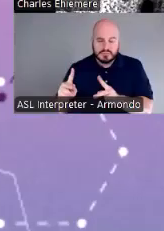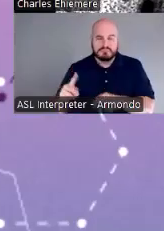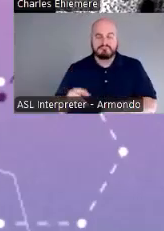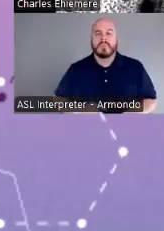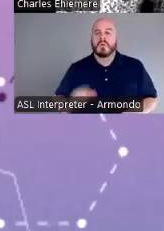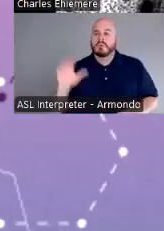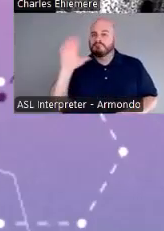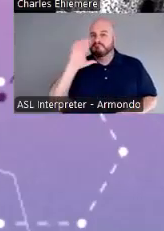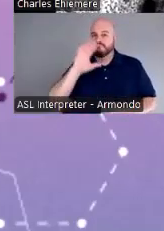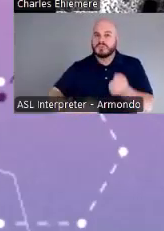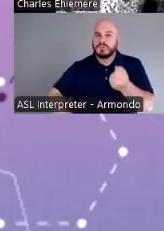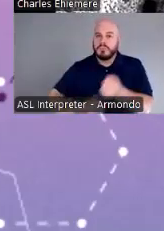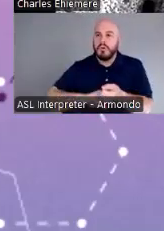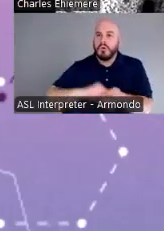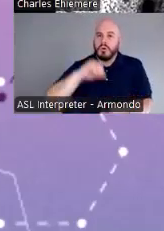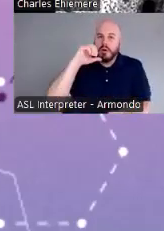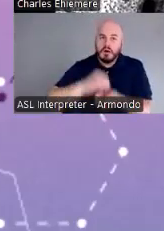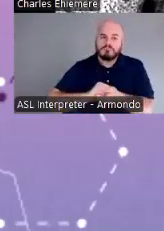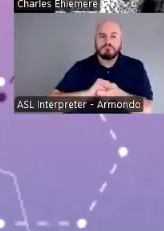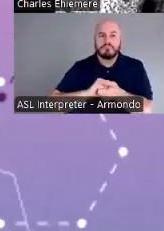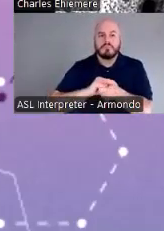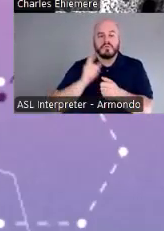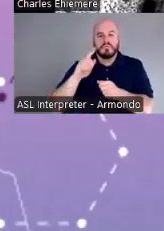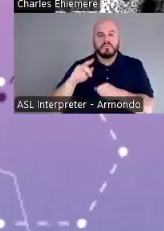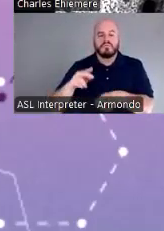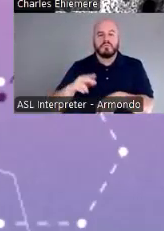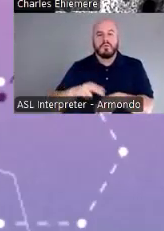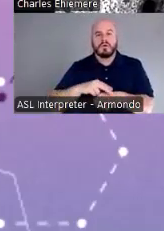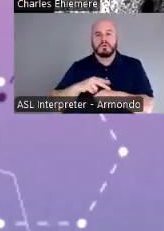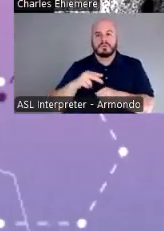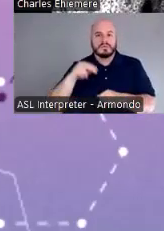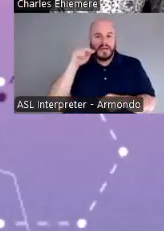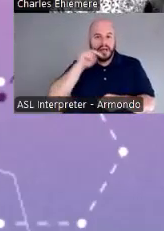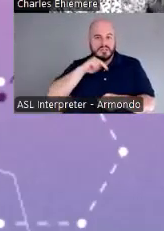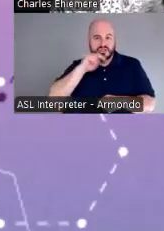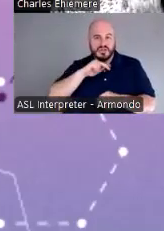to join us, amplify this impact because the little we've done,